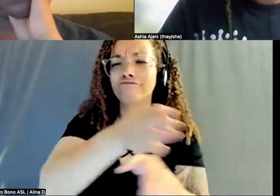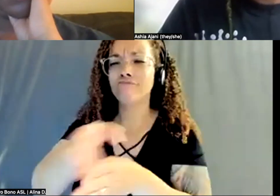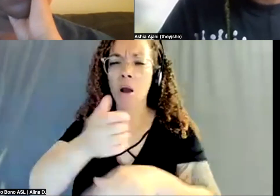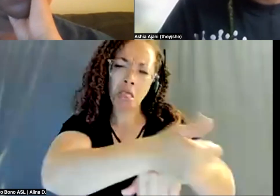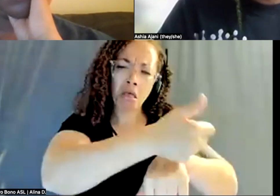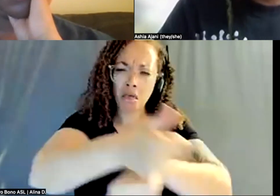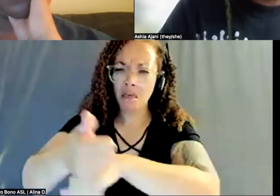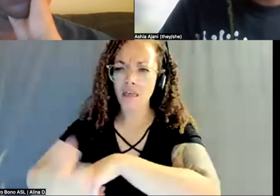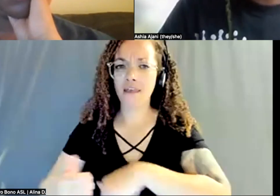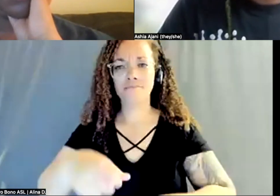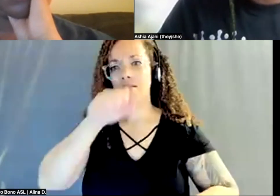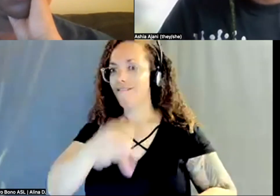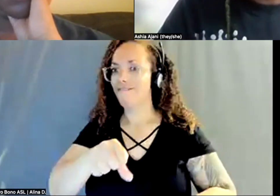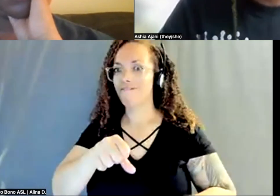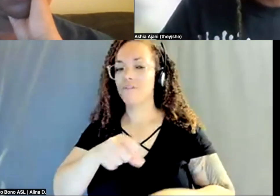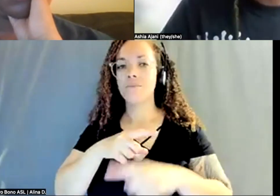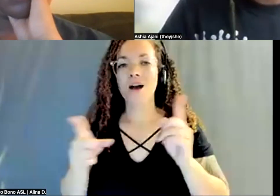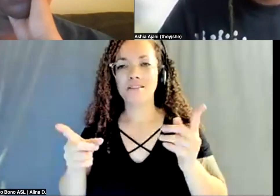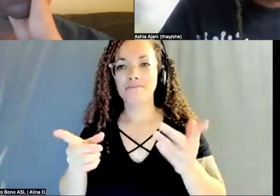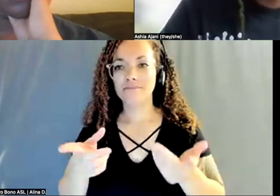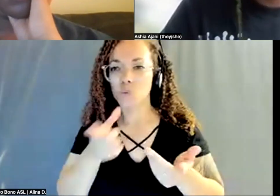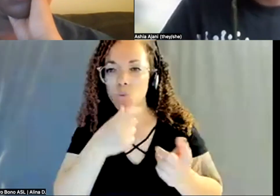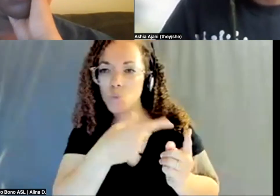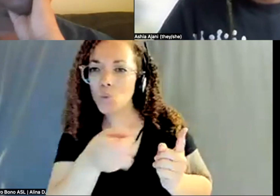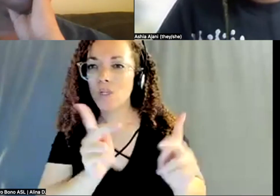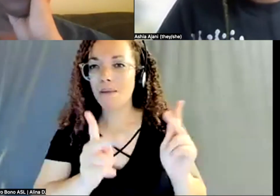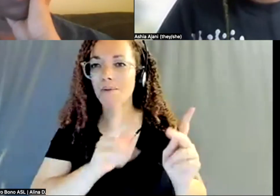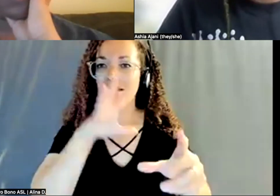people who are like in the factories who are getting the burns who are getting cancer who